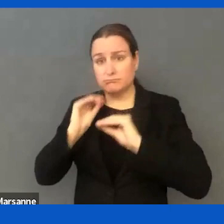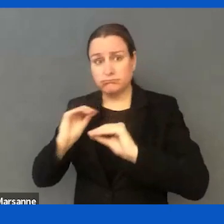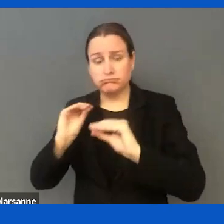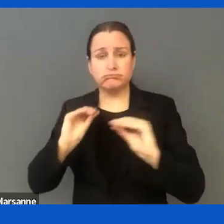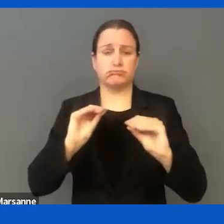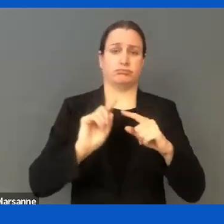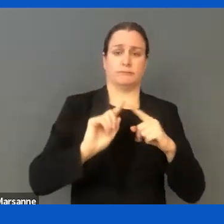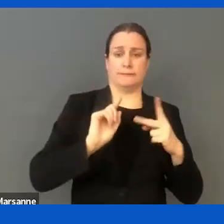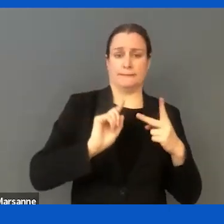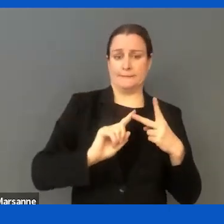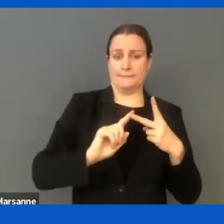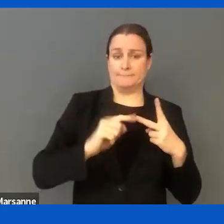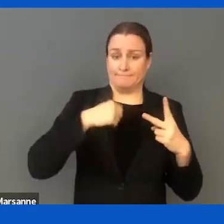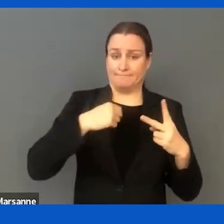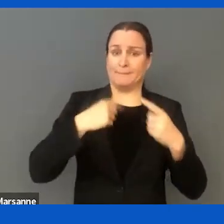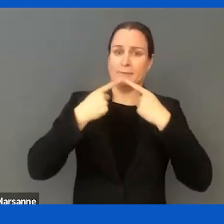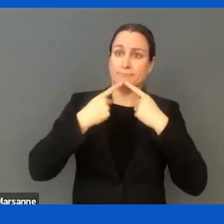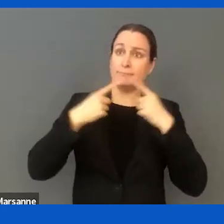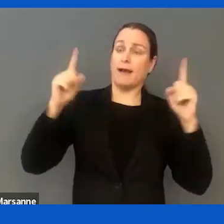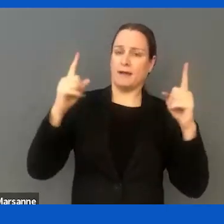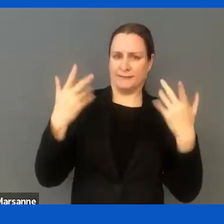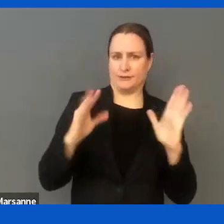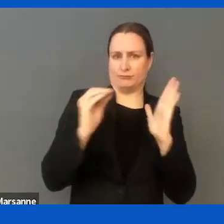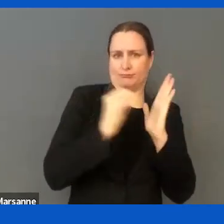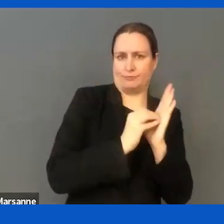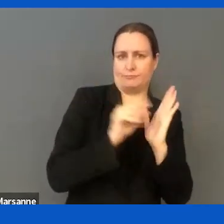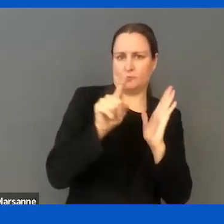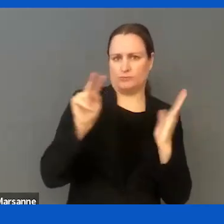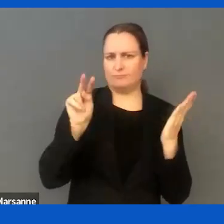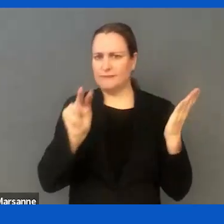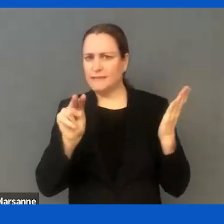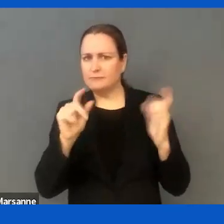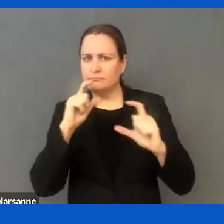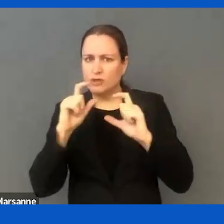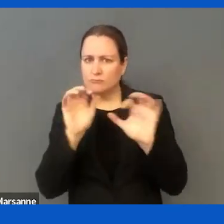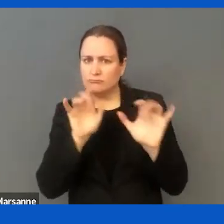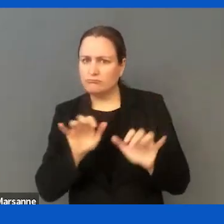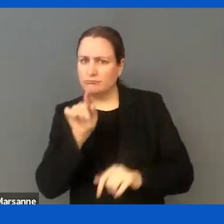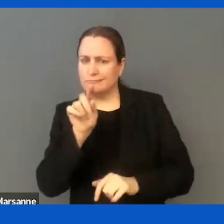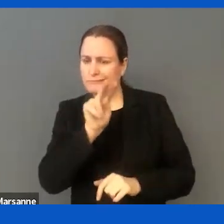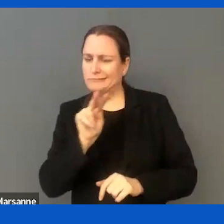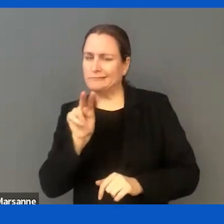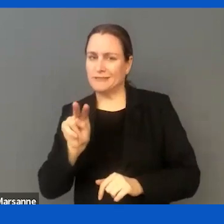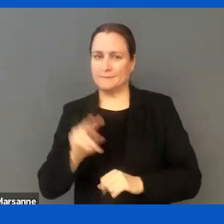and educational. I think Roberto is right. A lot of organizations don't know what they don't know